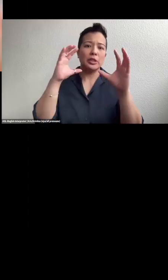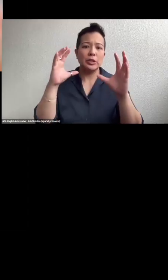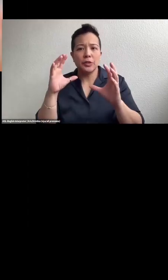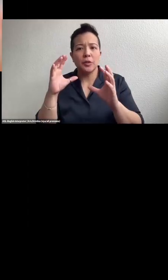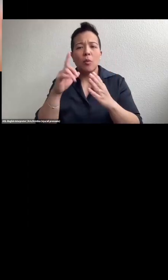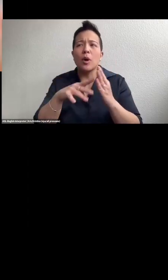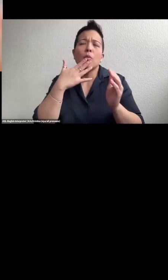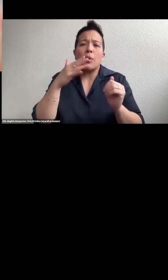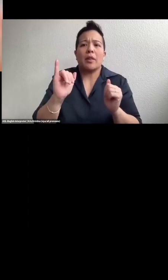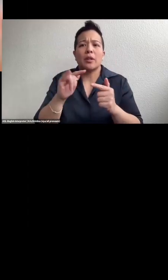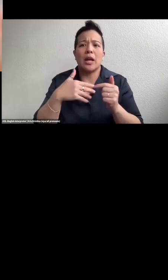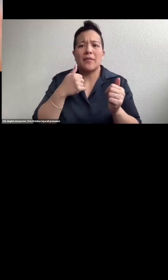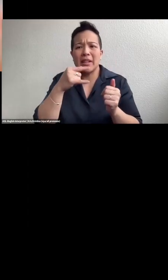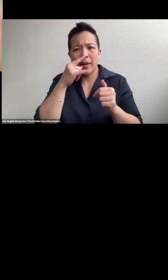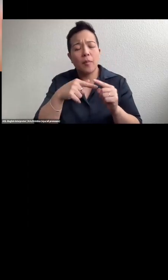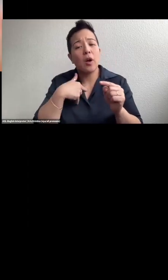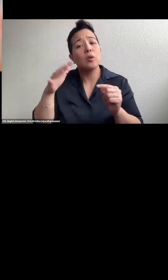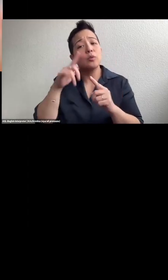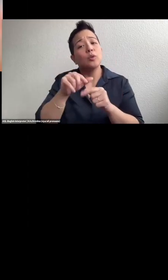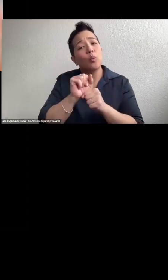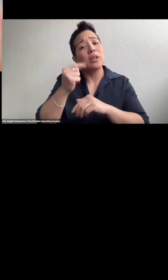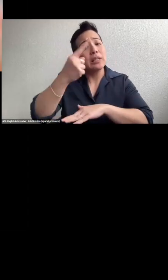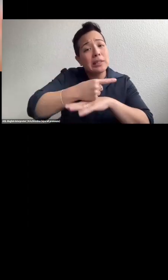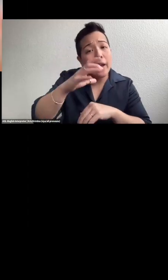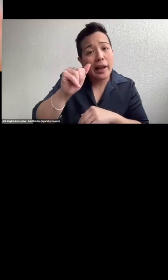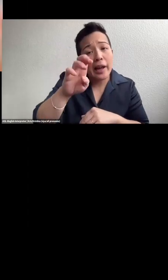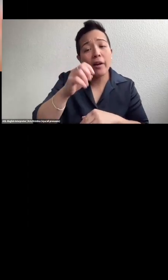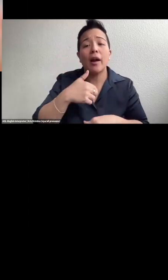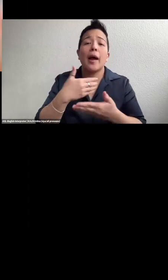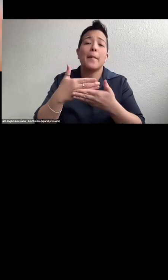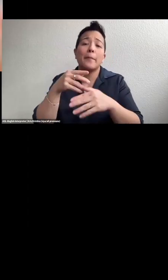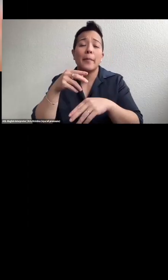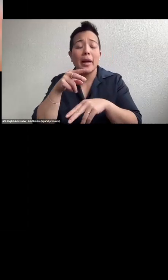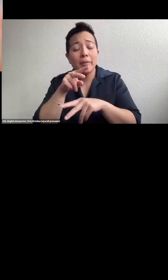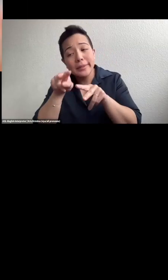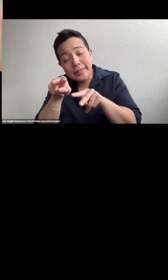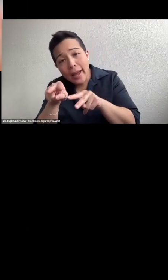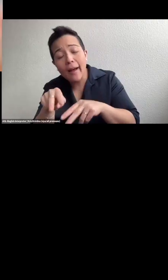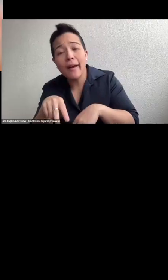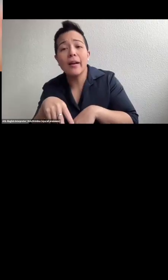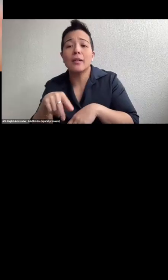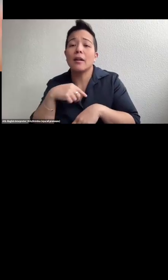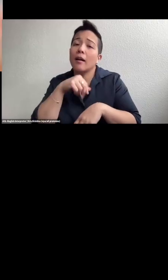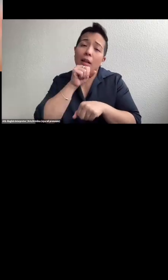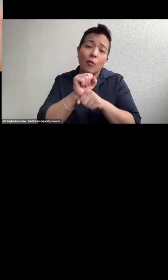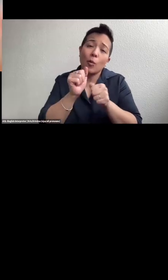it would be like having a kid, but I used to work daycare. I babysat. I love working with children.